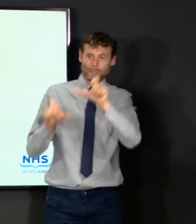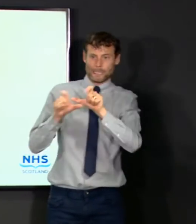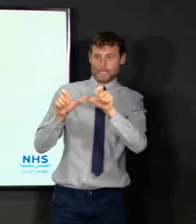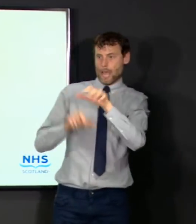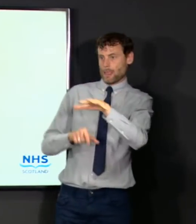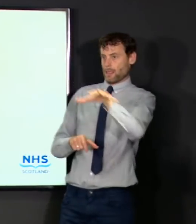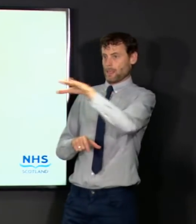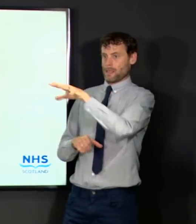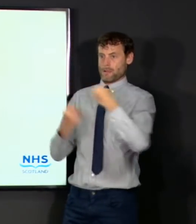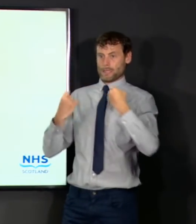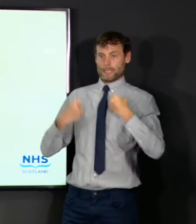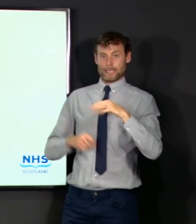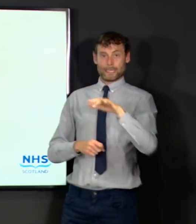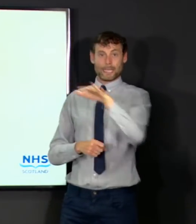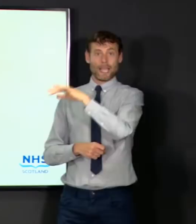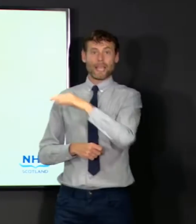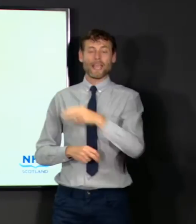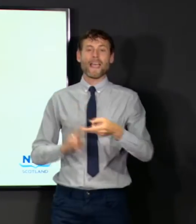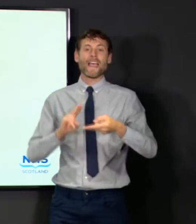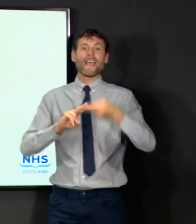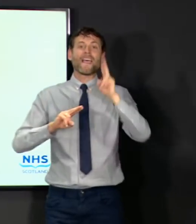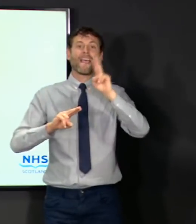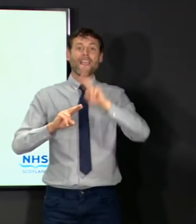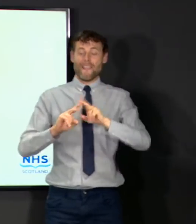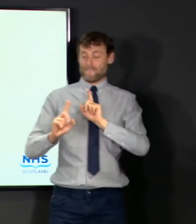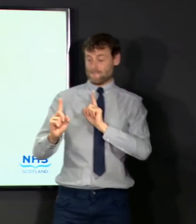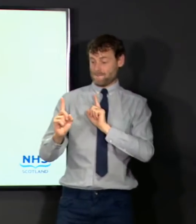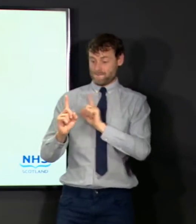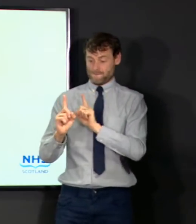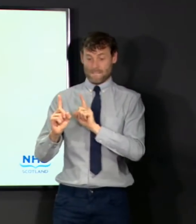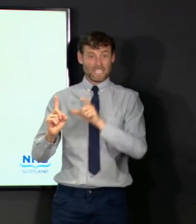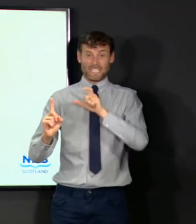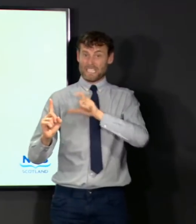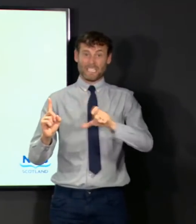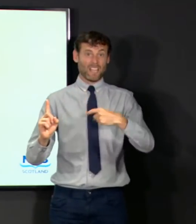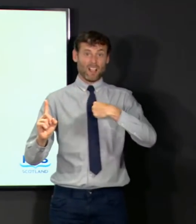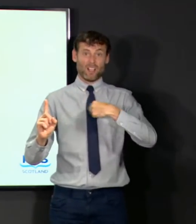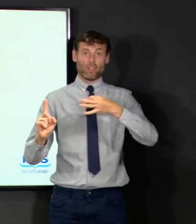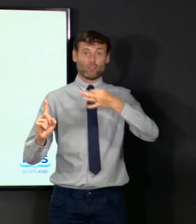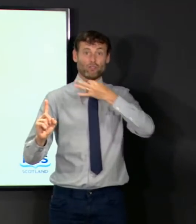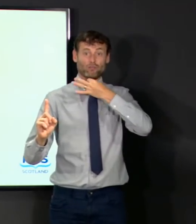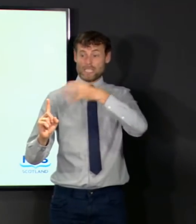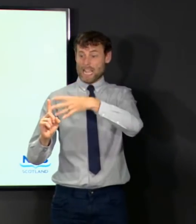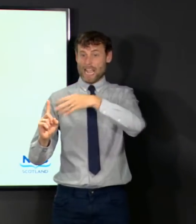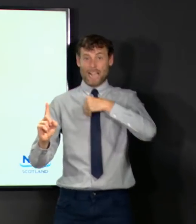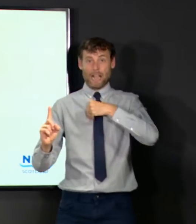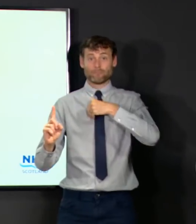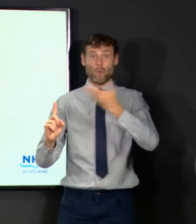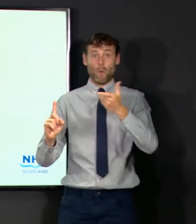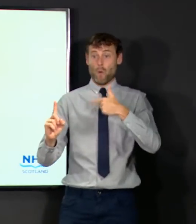risk if we meet the virus is unchanged, and our chance of passing it onto others if we